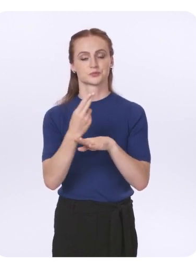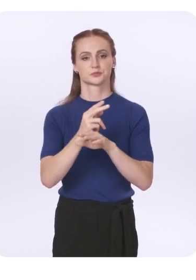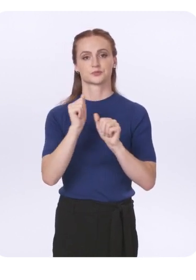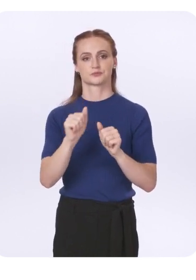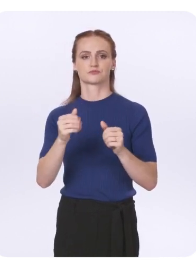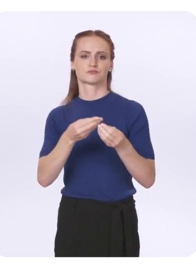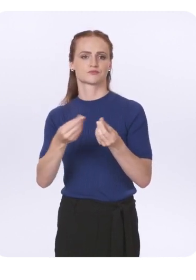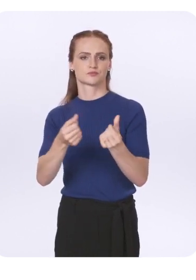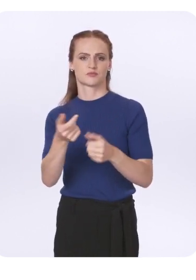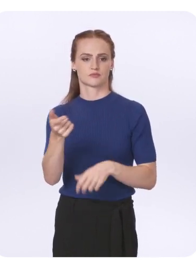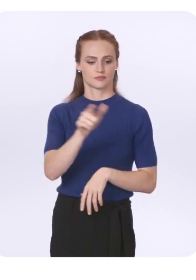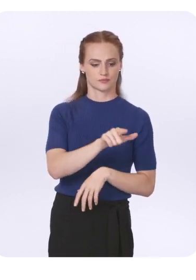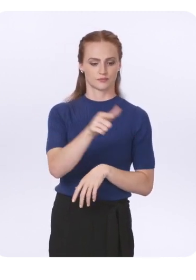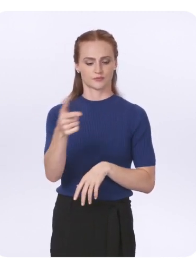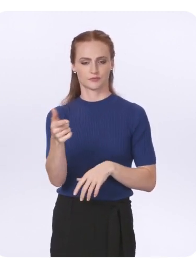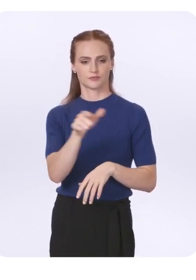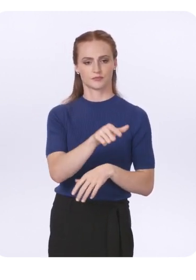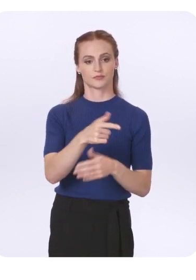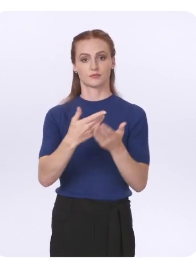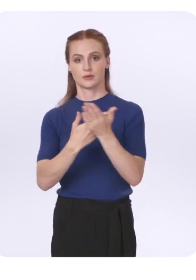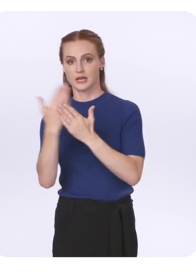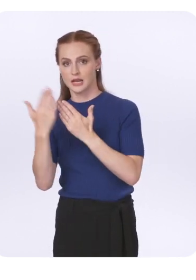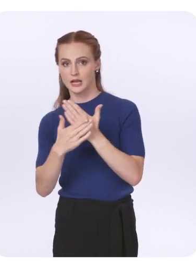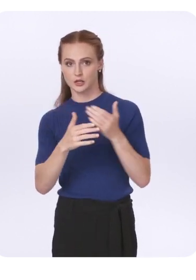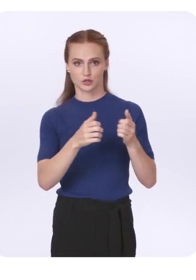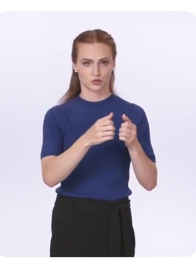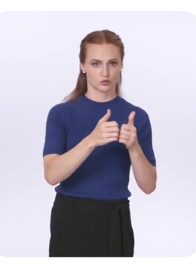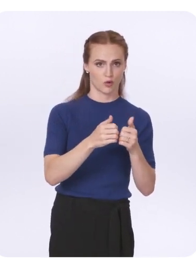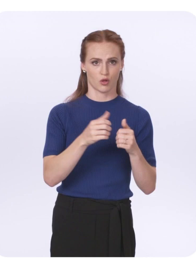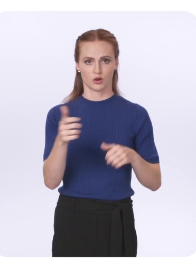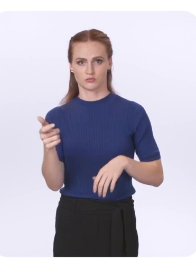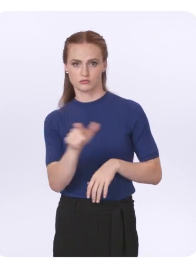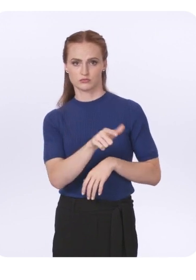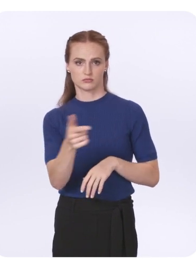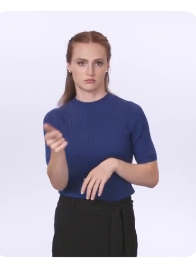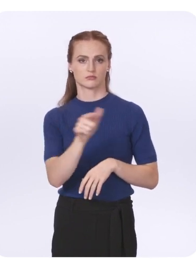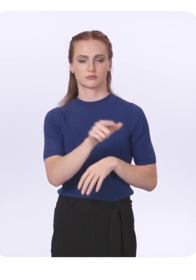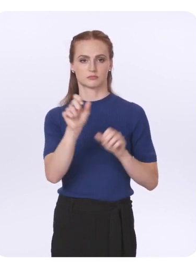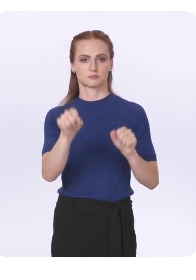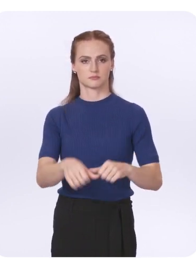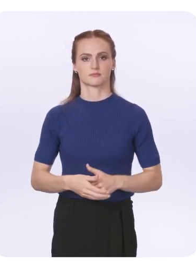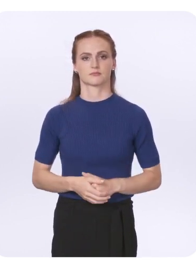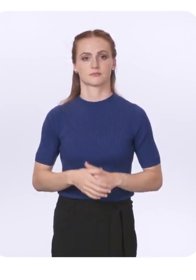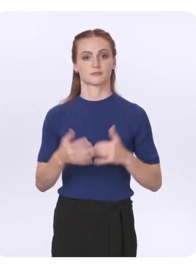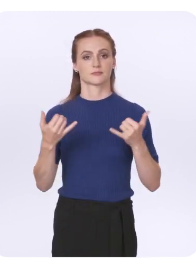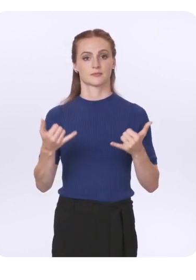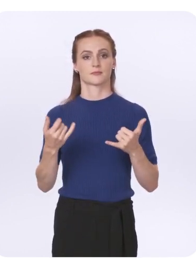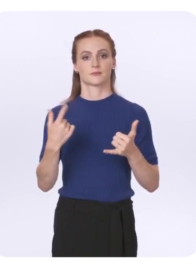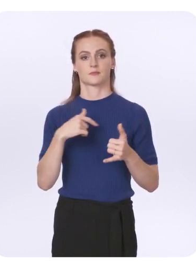Presently, we’ve integrated two fundamental hand poses: a relaxed state and a pointing pose.